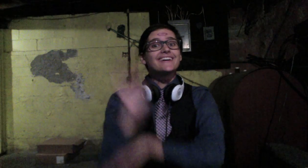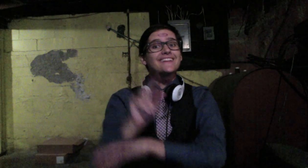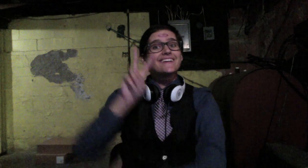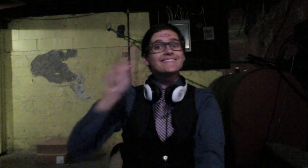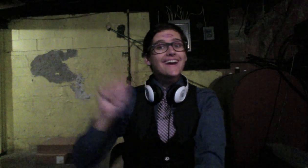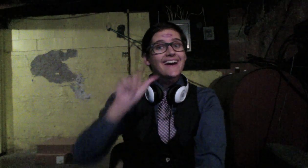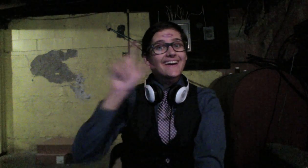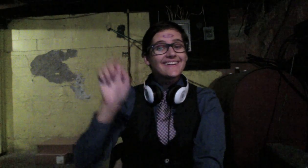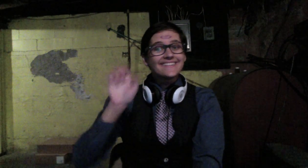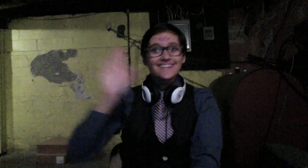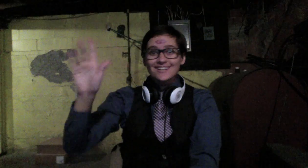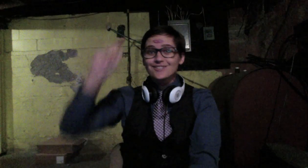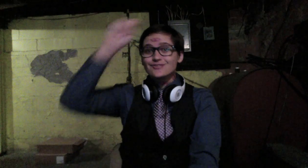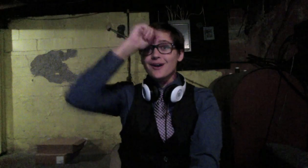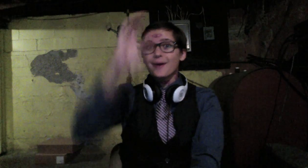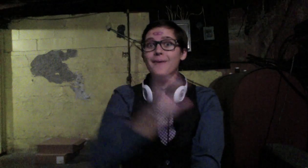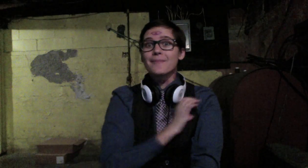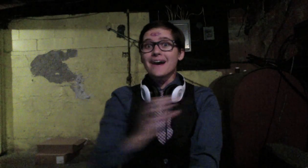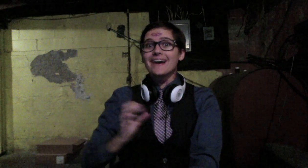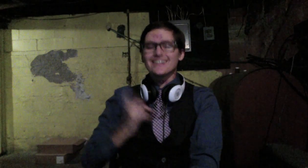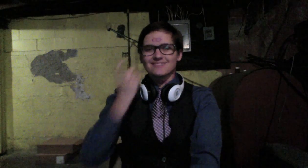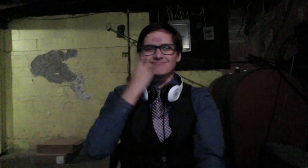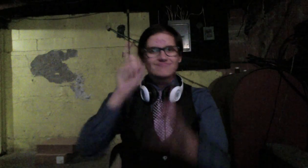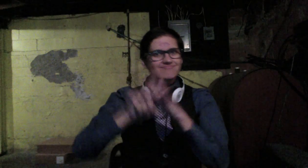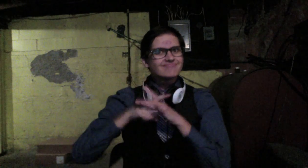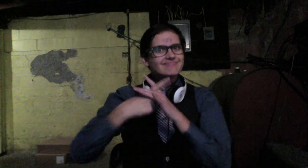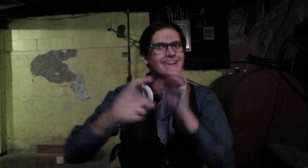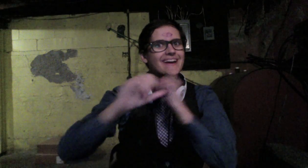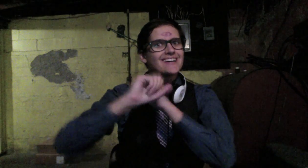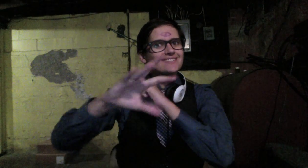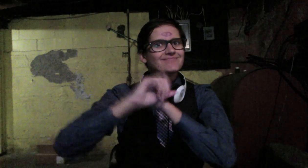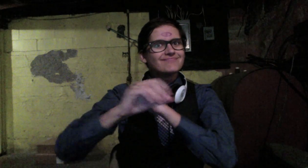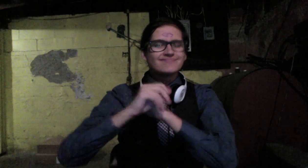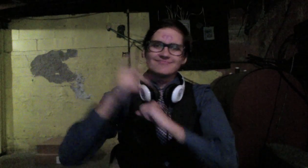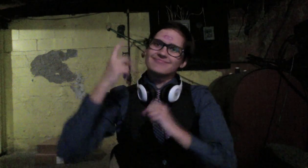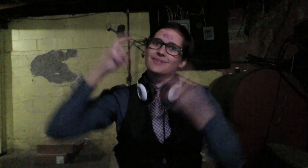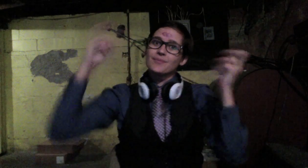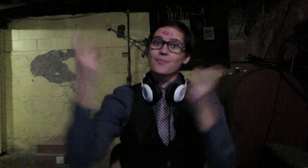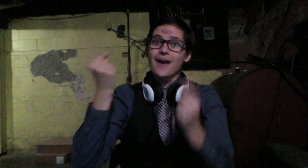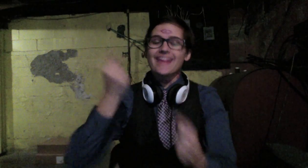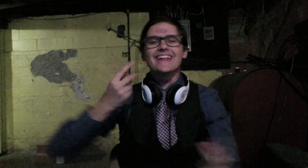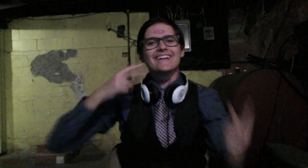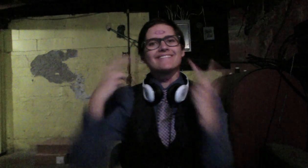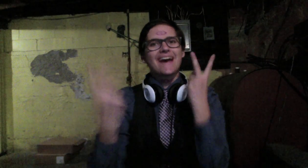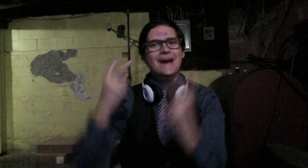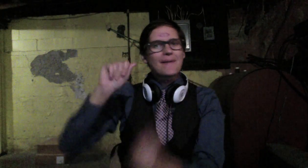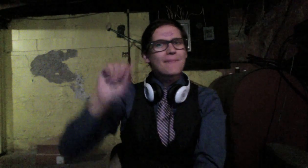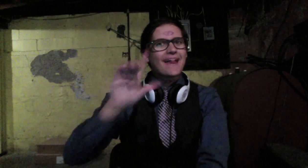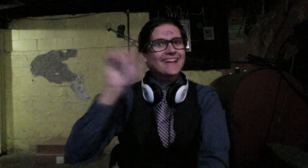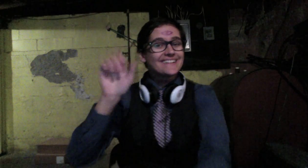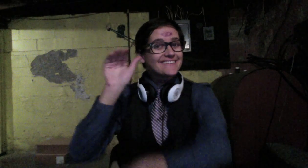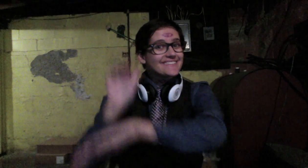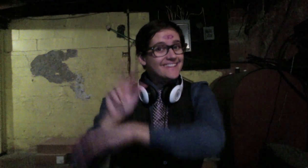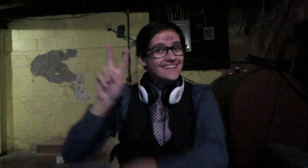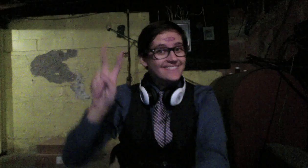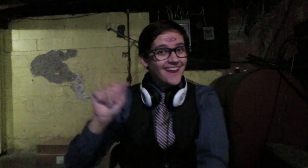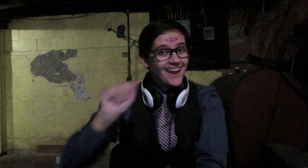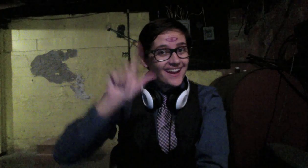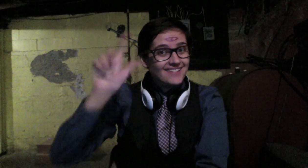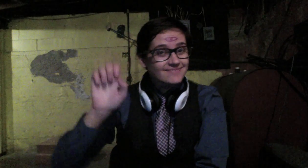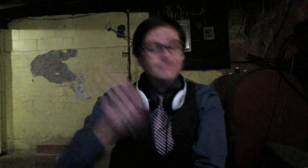NIGHT V-A-L-E THEIR TOURIST COMMITTEE JUST START ADS TITLE WHAT VISIT A-B-L-E NIGHT V-A-L-E